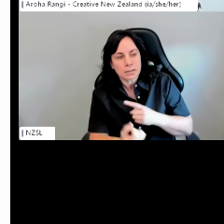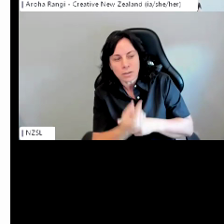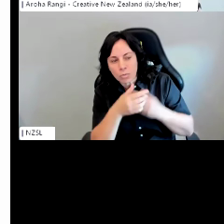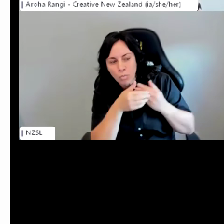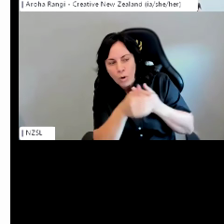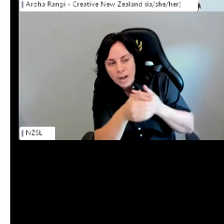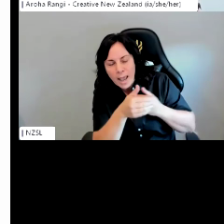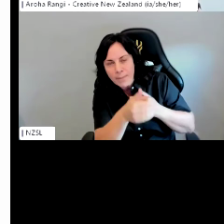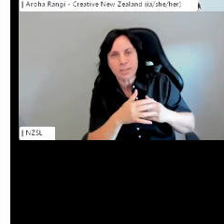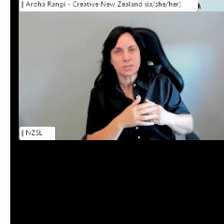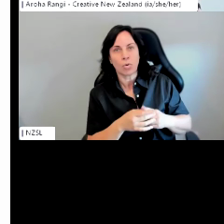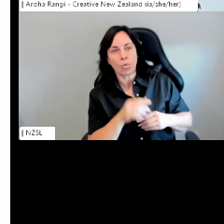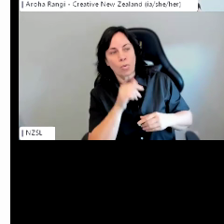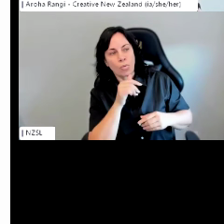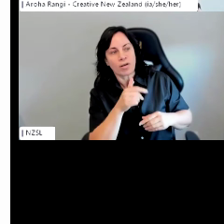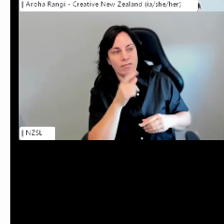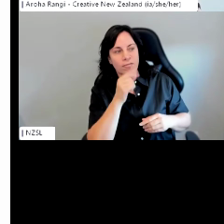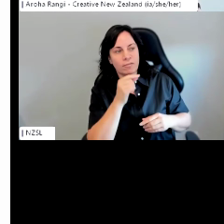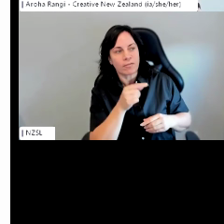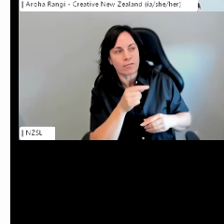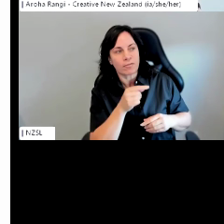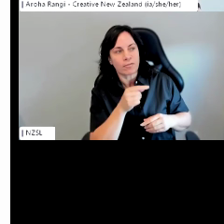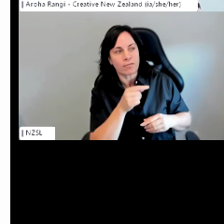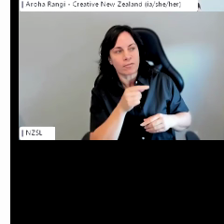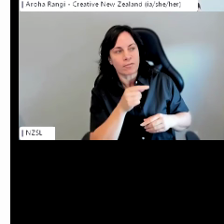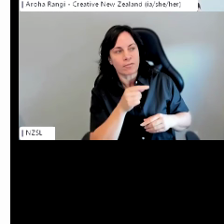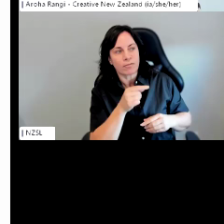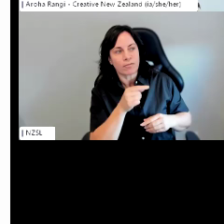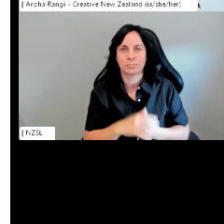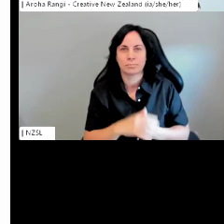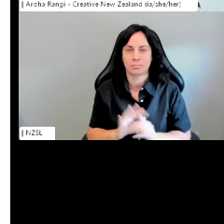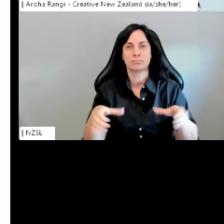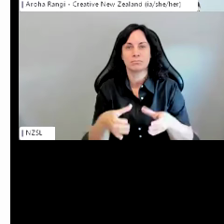A lot of people are waiting to be reactivated. Um and it's down to us both in terms of programming